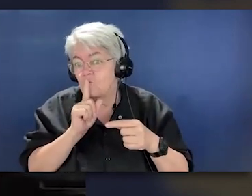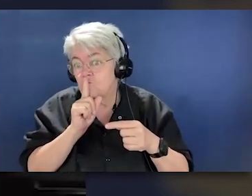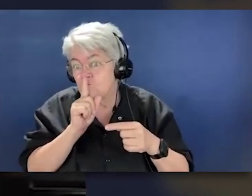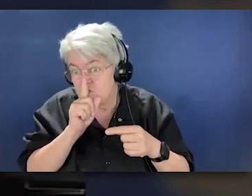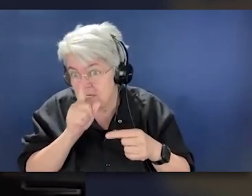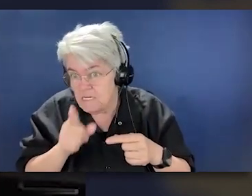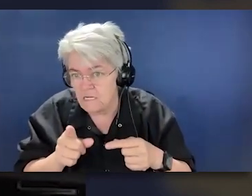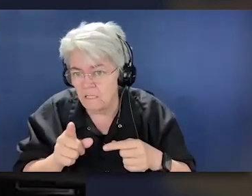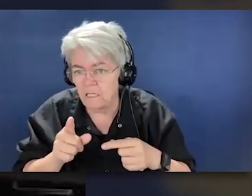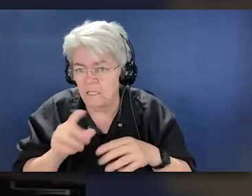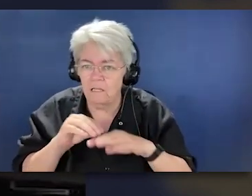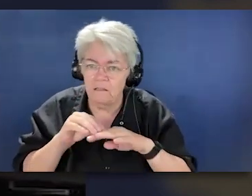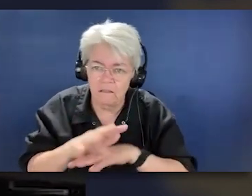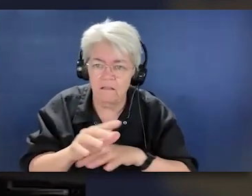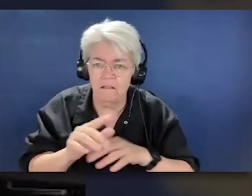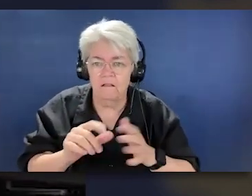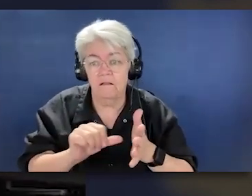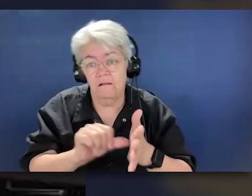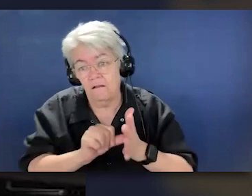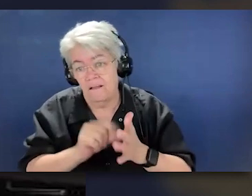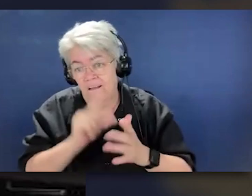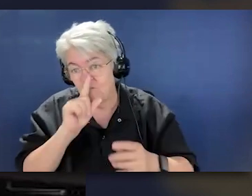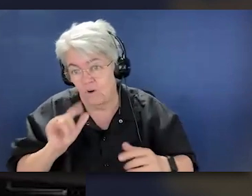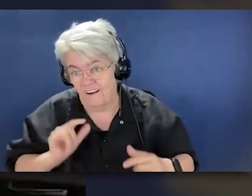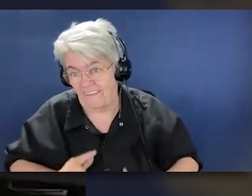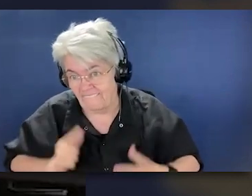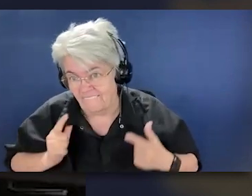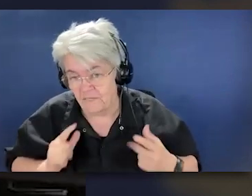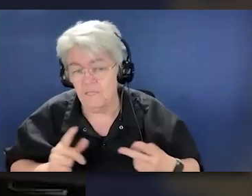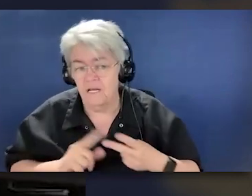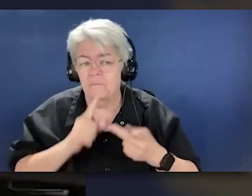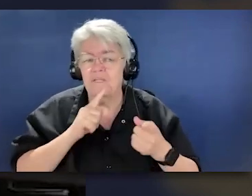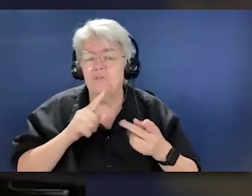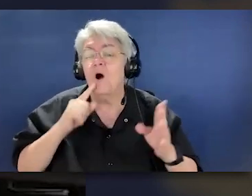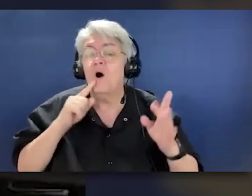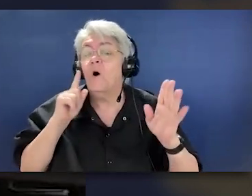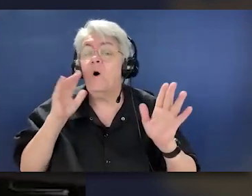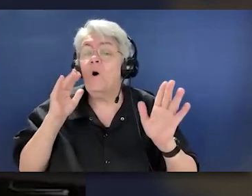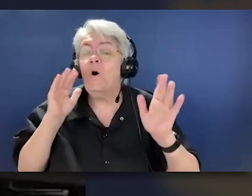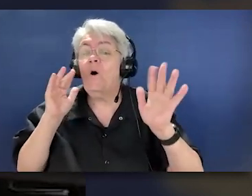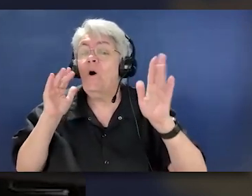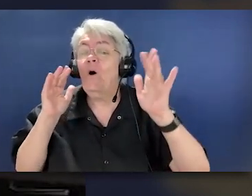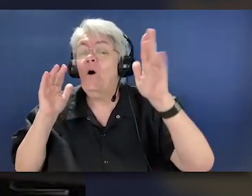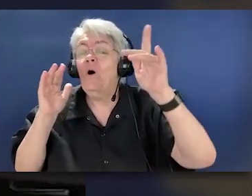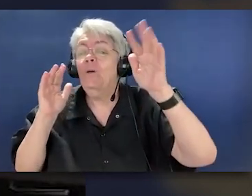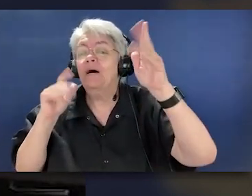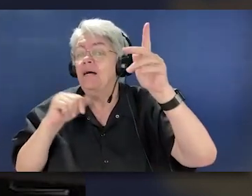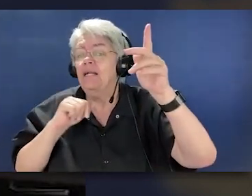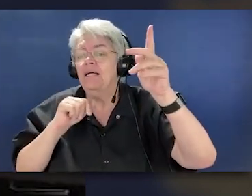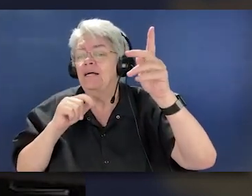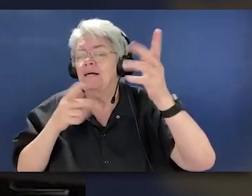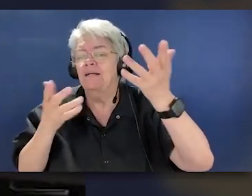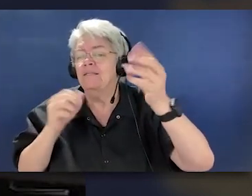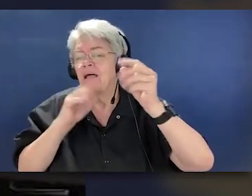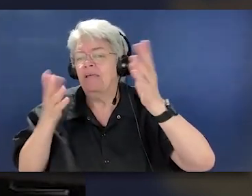kind of hoping to sell people something that there isn’t actually a business model for yet.